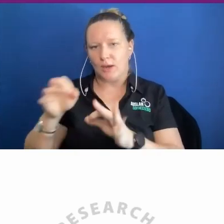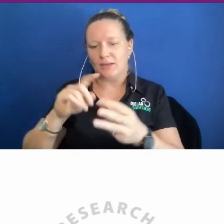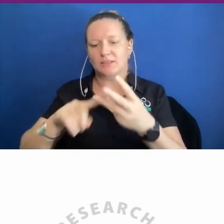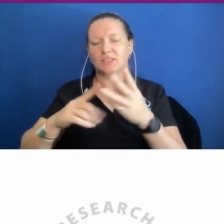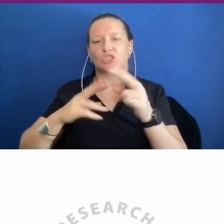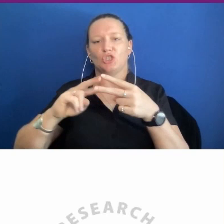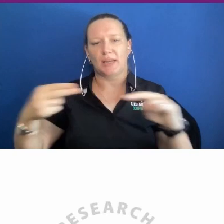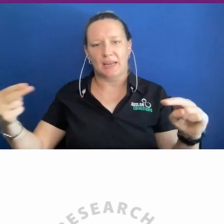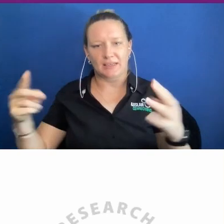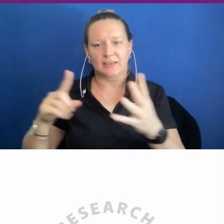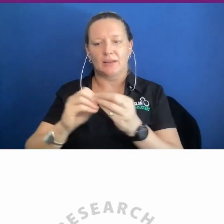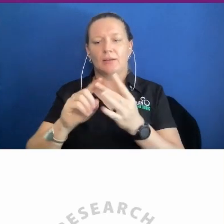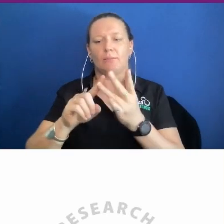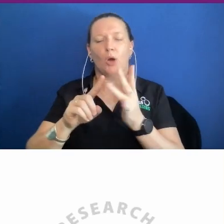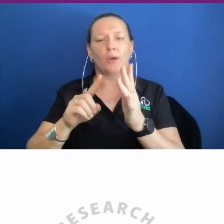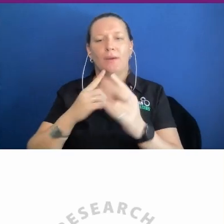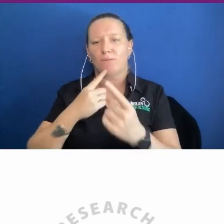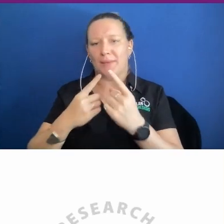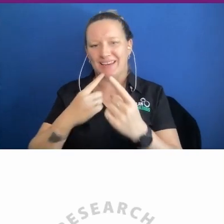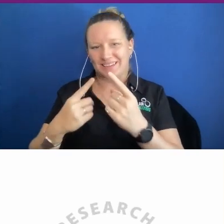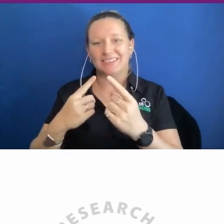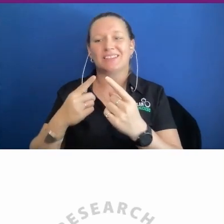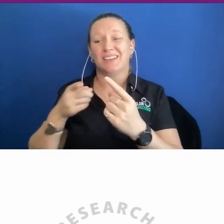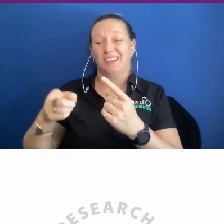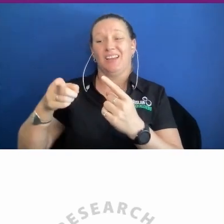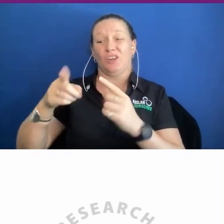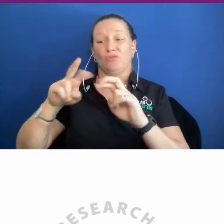core vision of this research group is to transform speech pathology practice